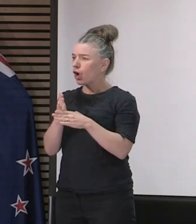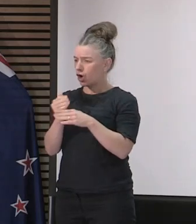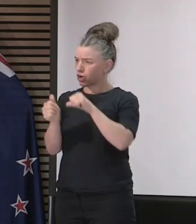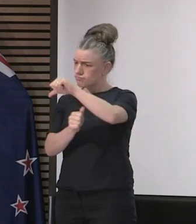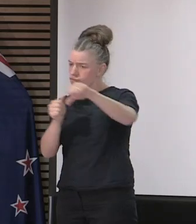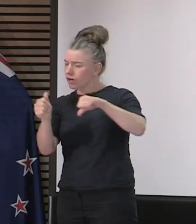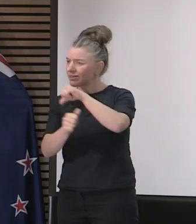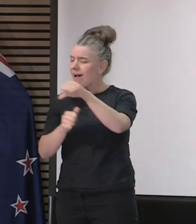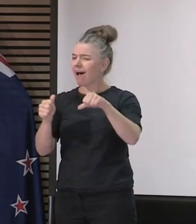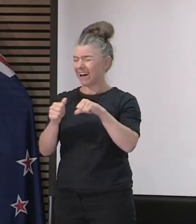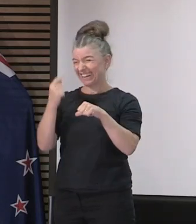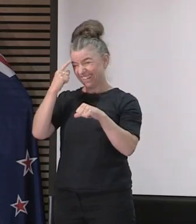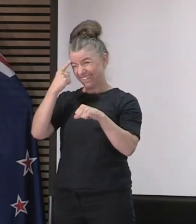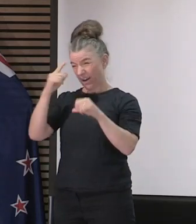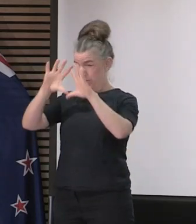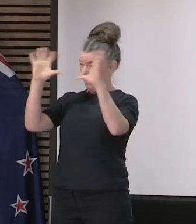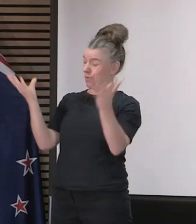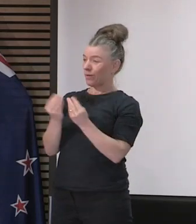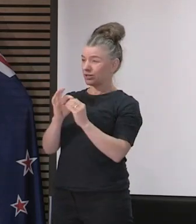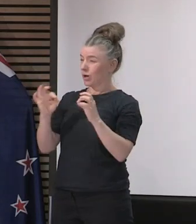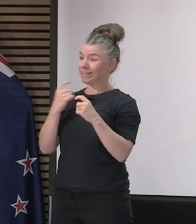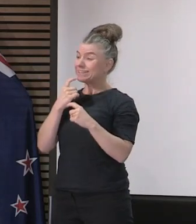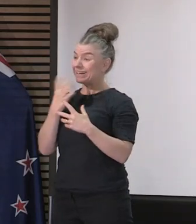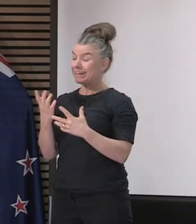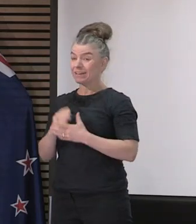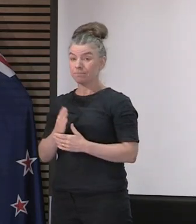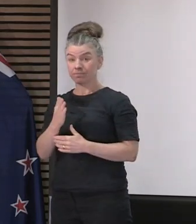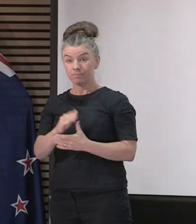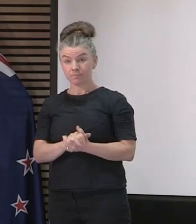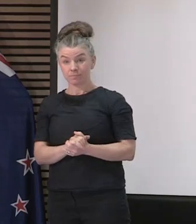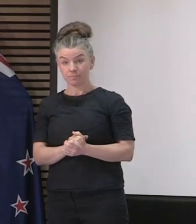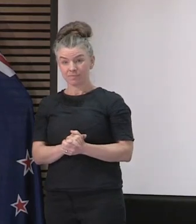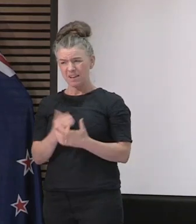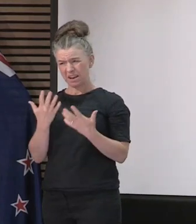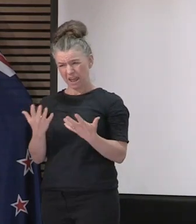while being able to run rosters, and provide cannot just for those with Covid-19